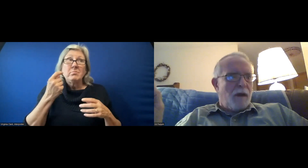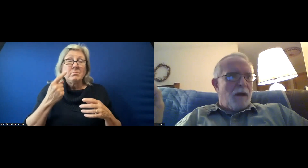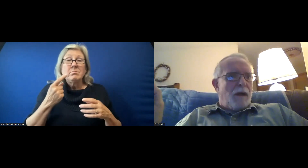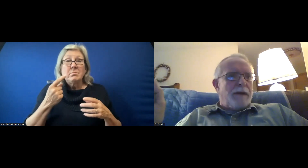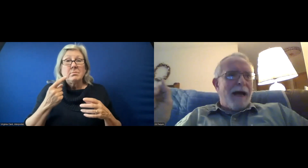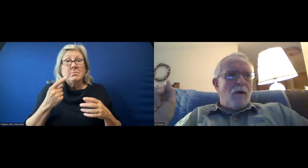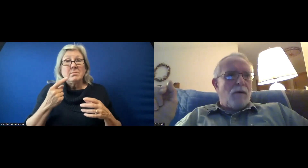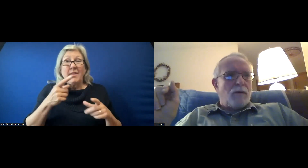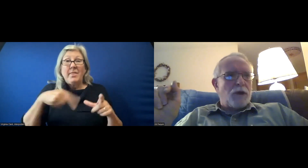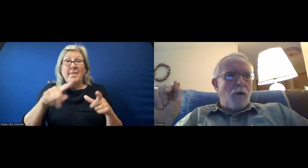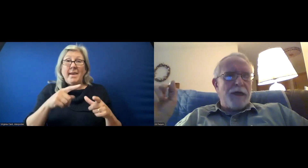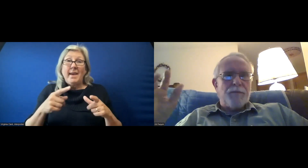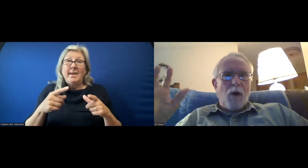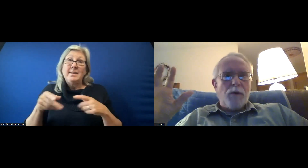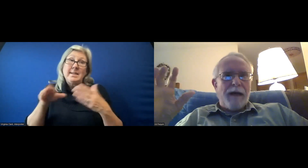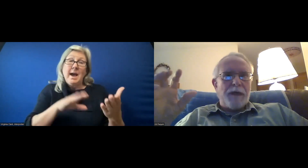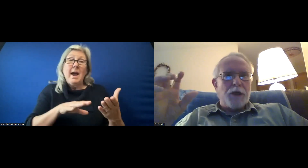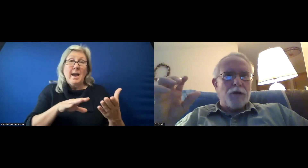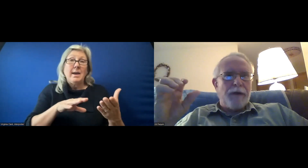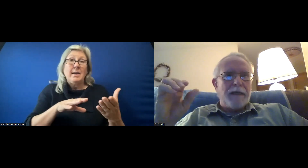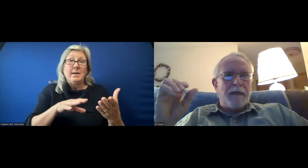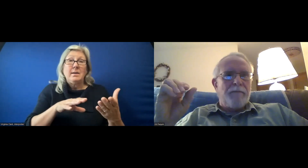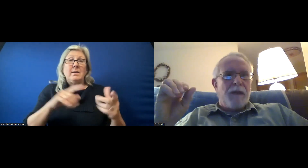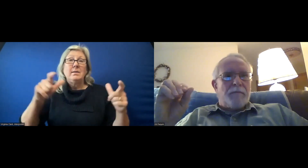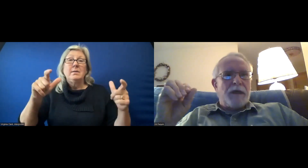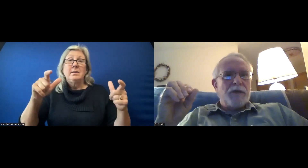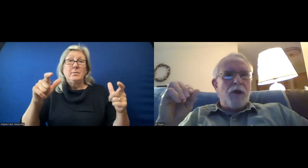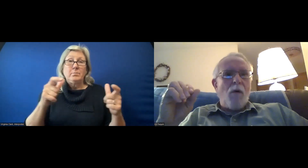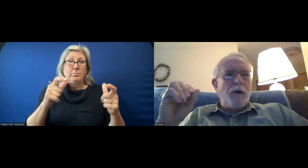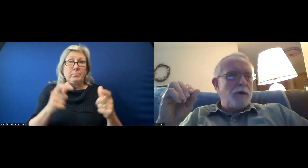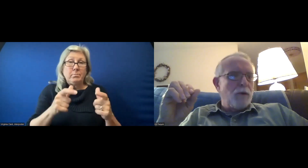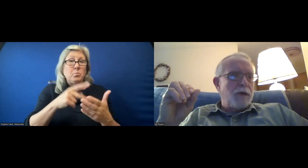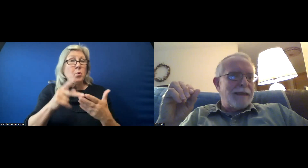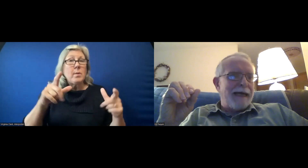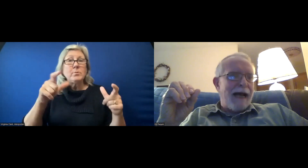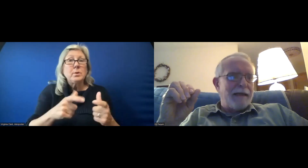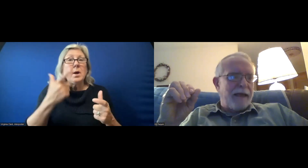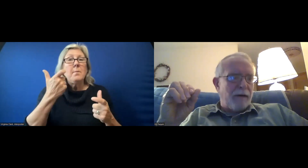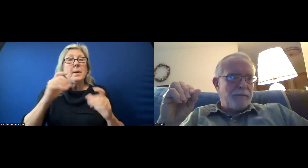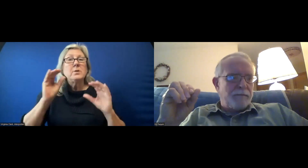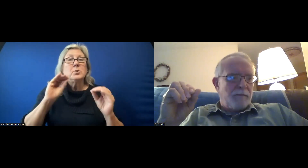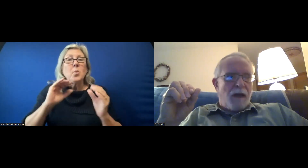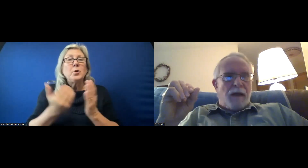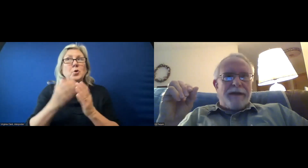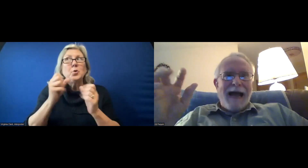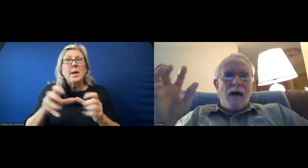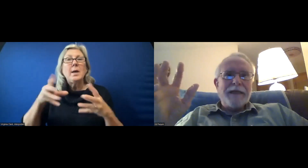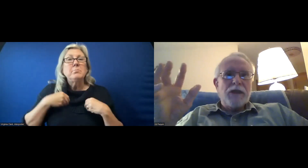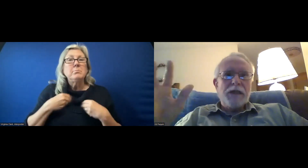So, now this program is shrinking because no one new can get on there. Now, let's look